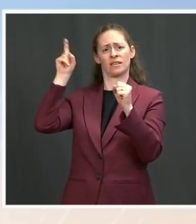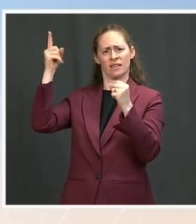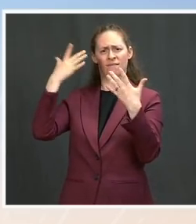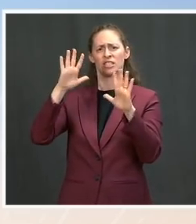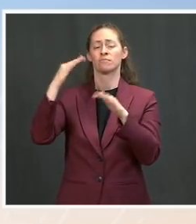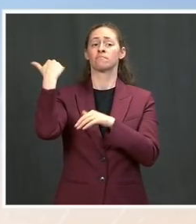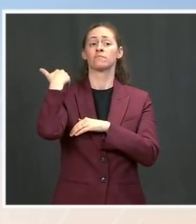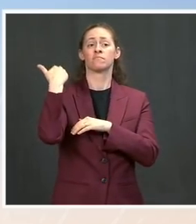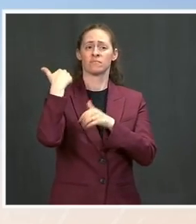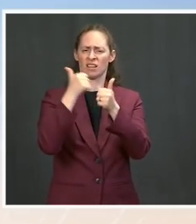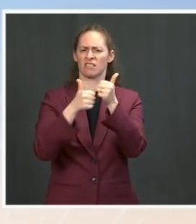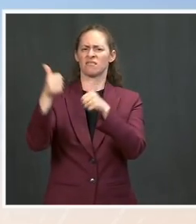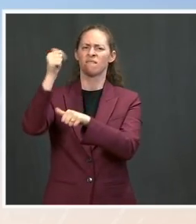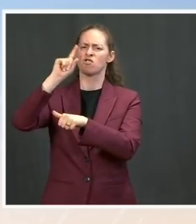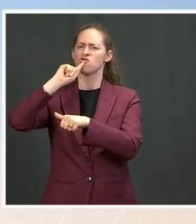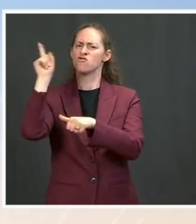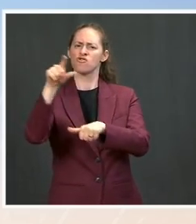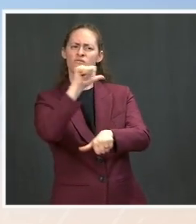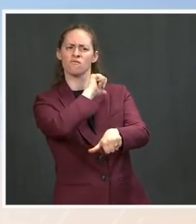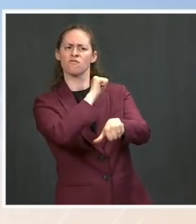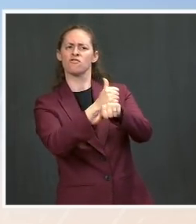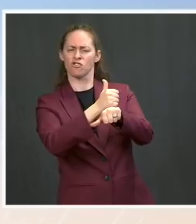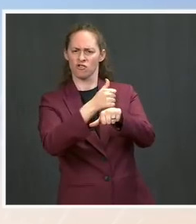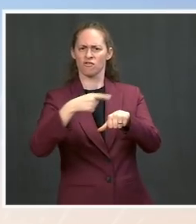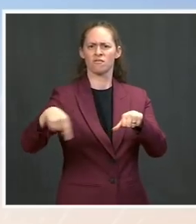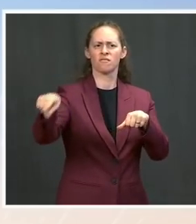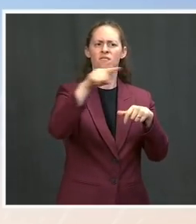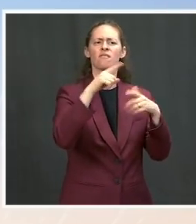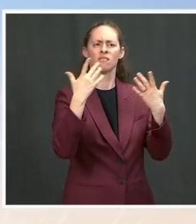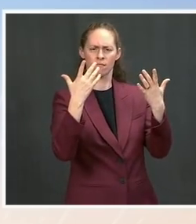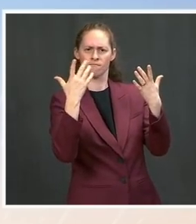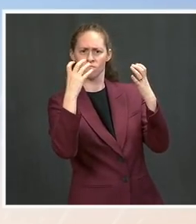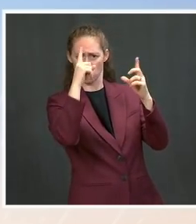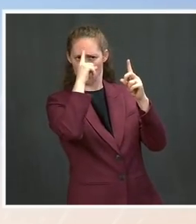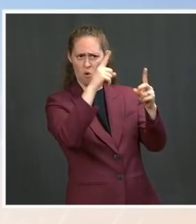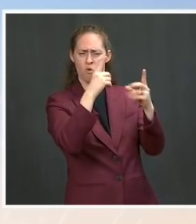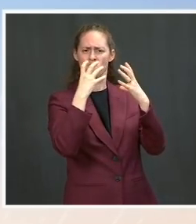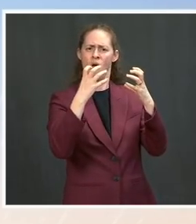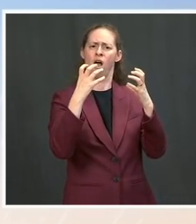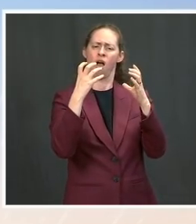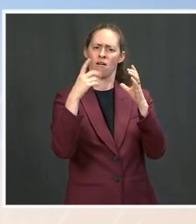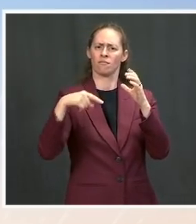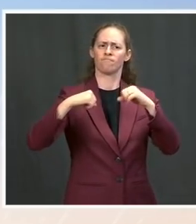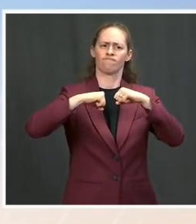And that is his belief and the view of his administration, and how he expects policies to be implemented.